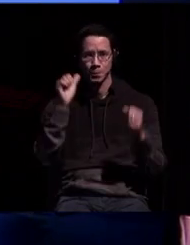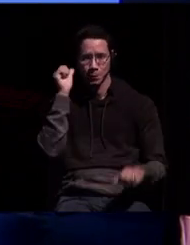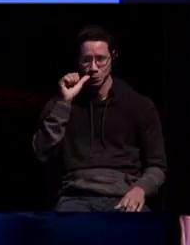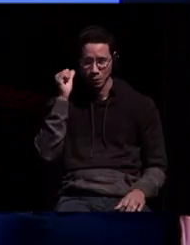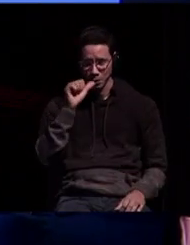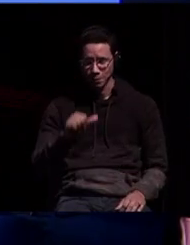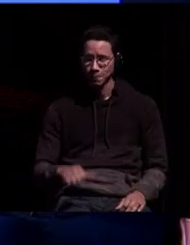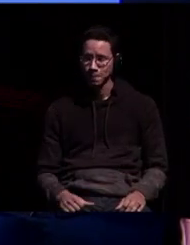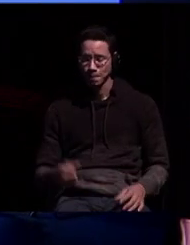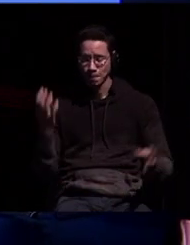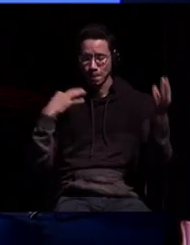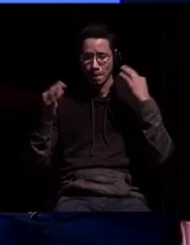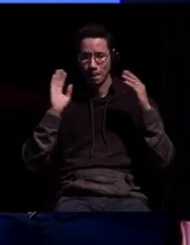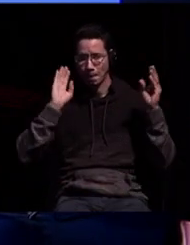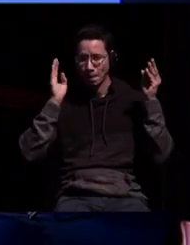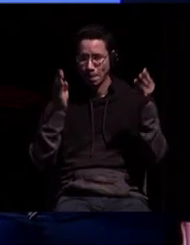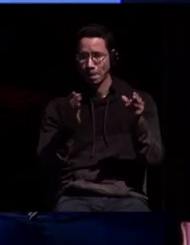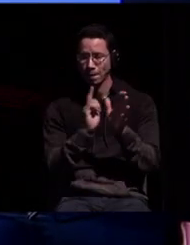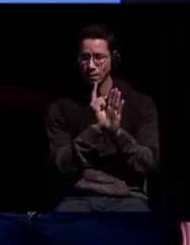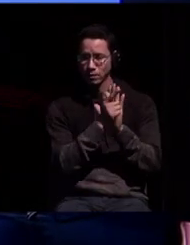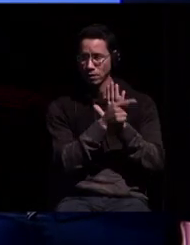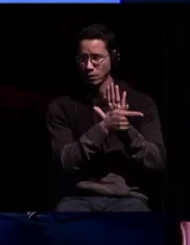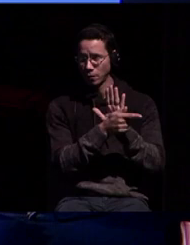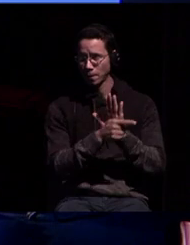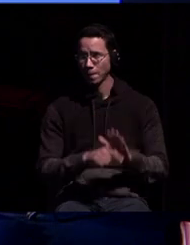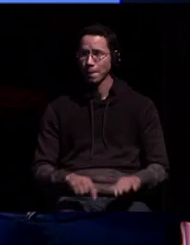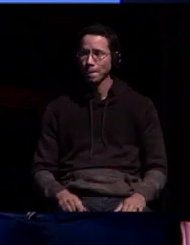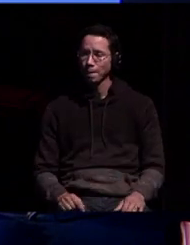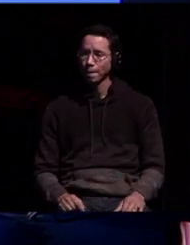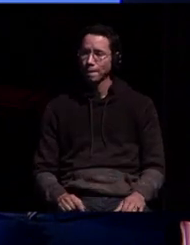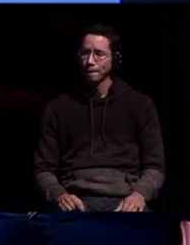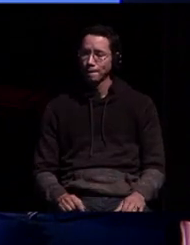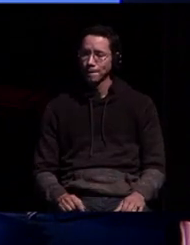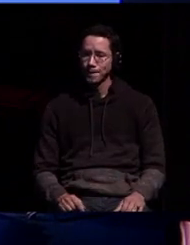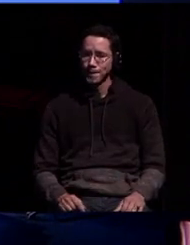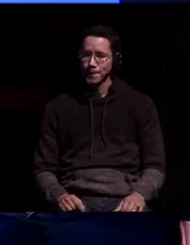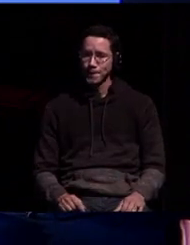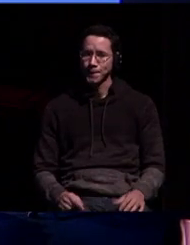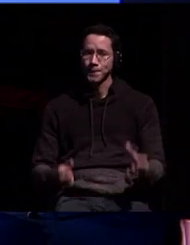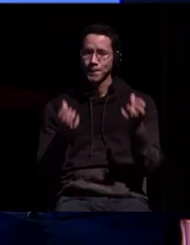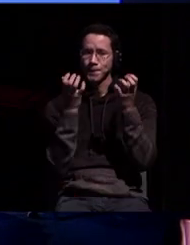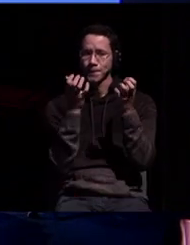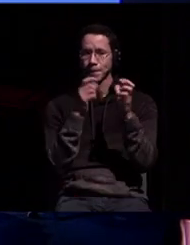what we want... We want to analyze how gender equality